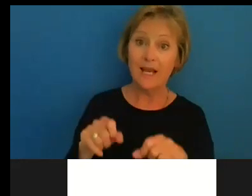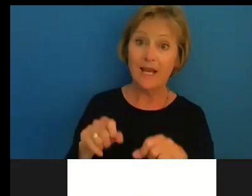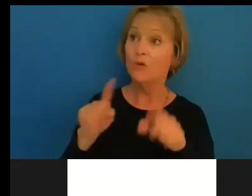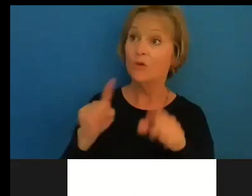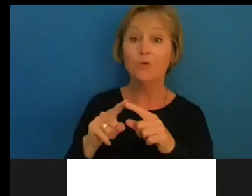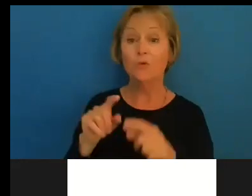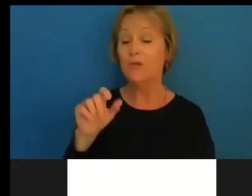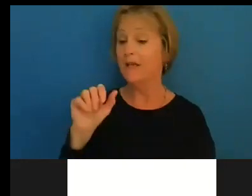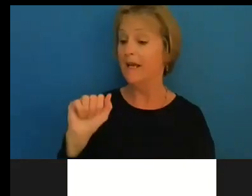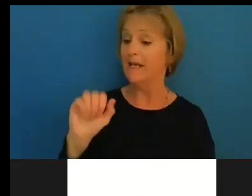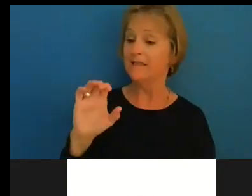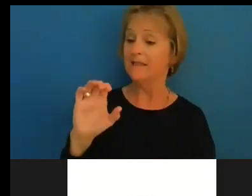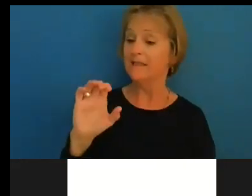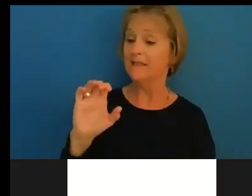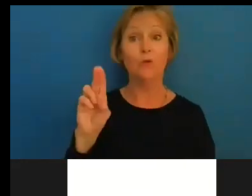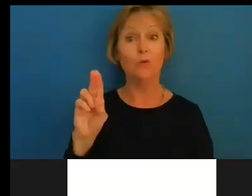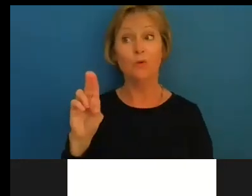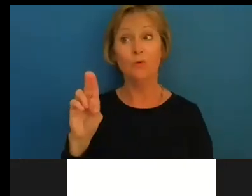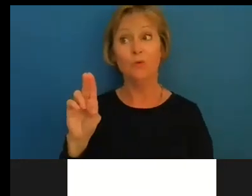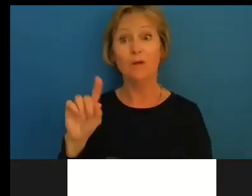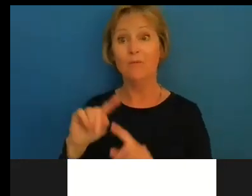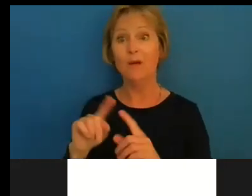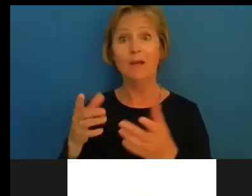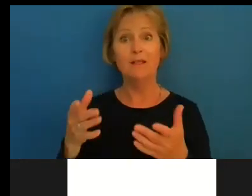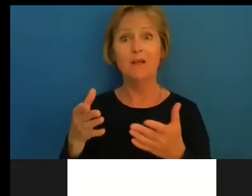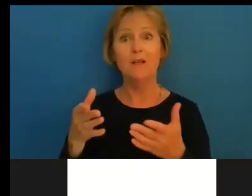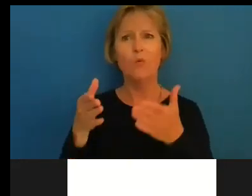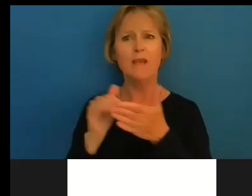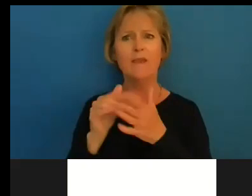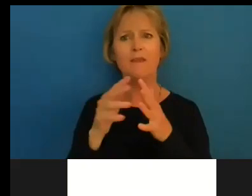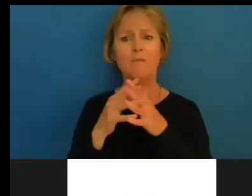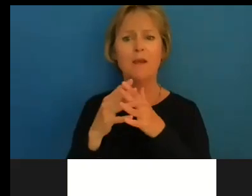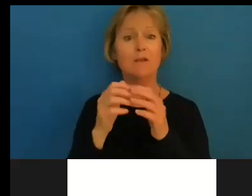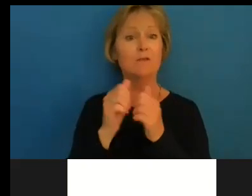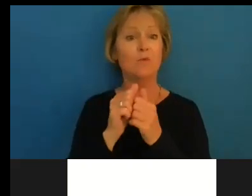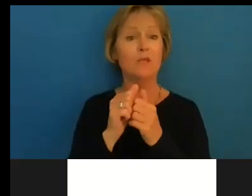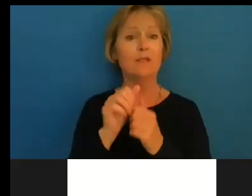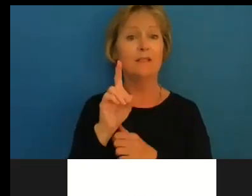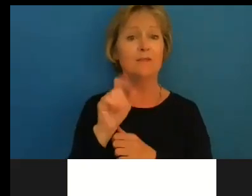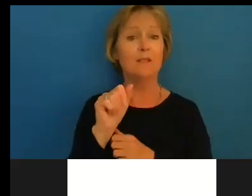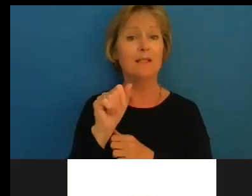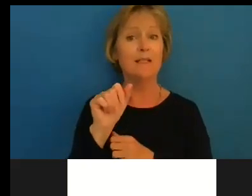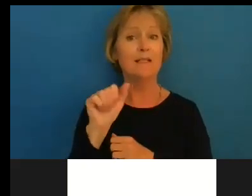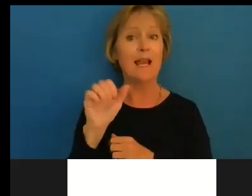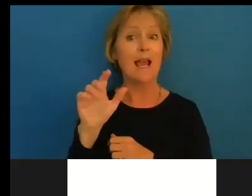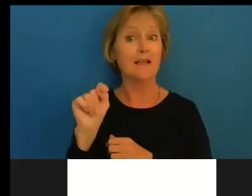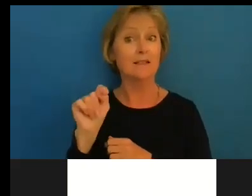but the way the Americans with Disabillities Act is written,